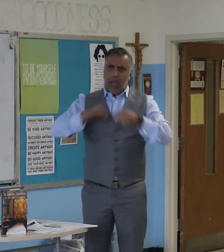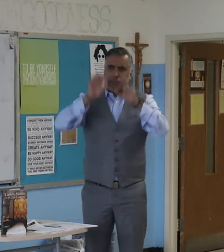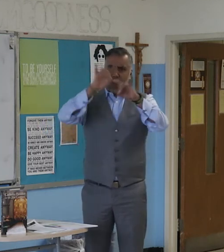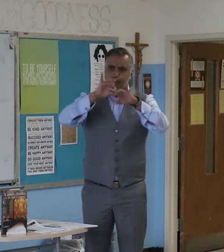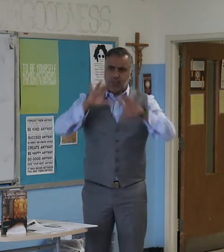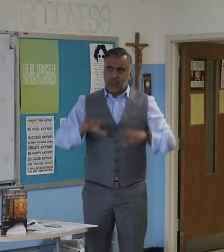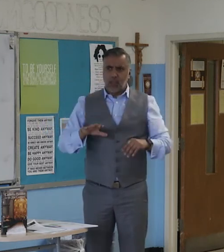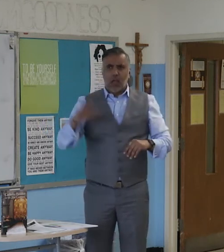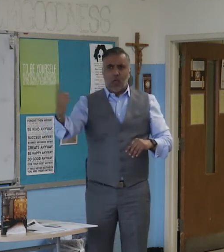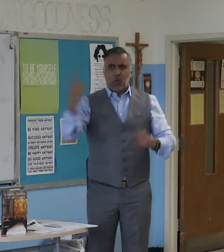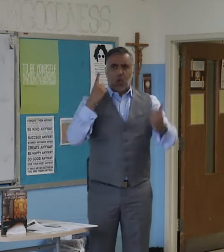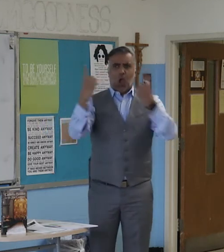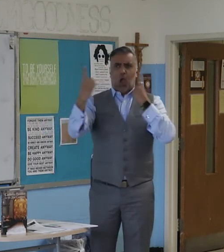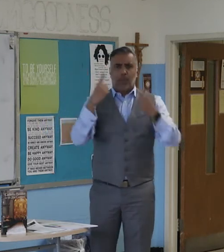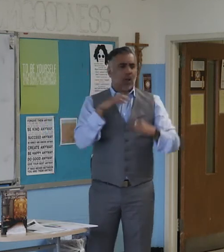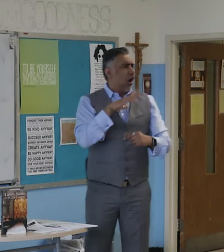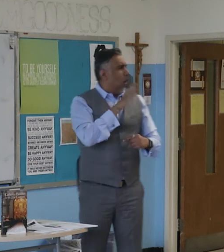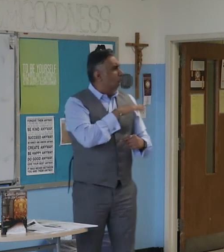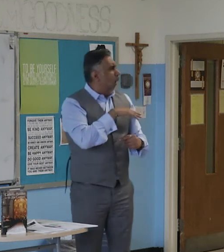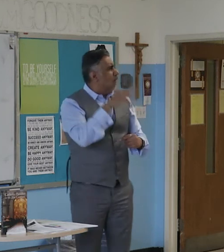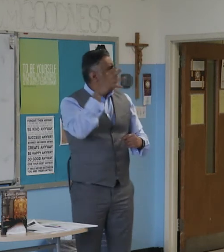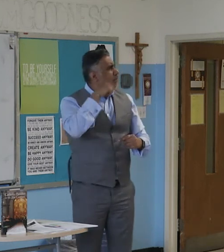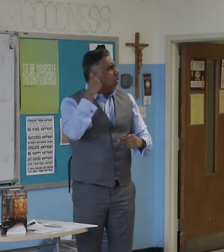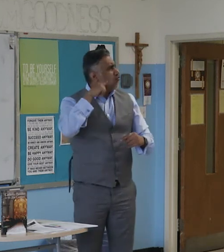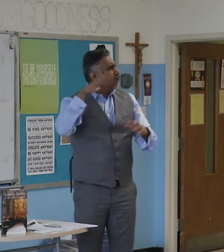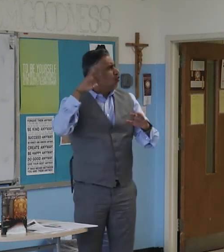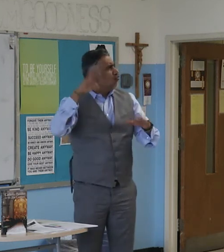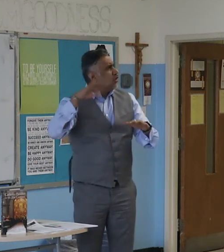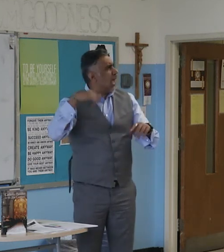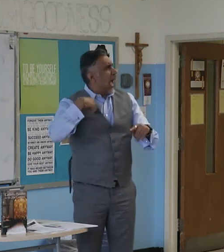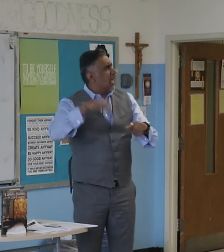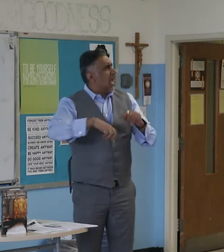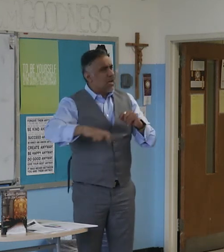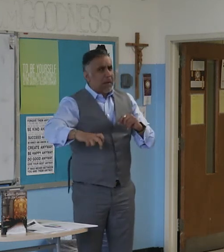father you know with drizzling outside I just can't make those steps in the rain;